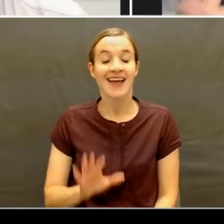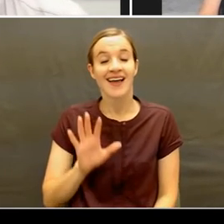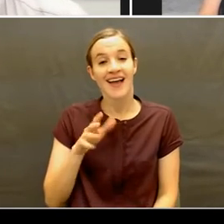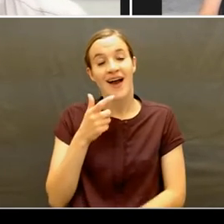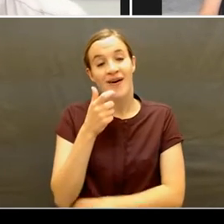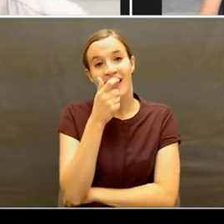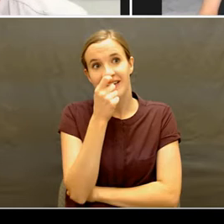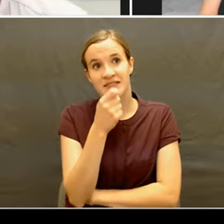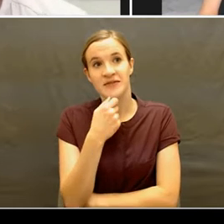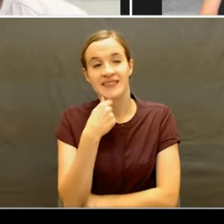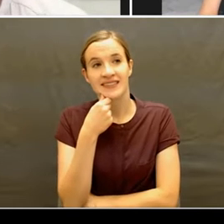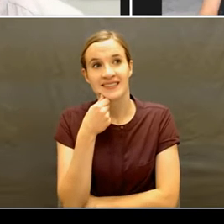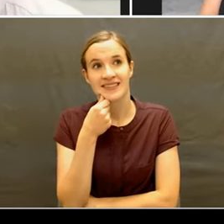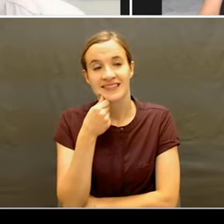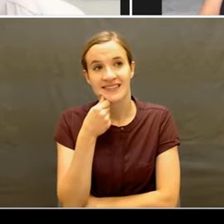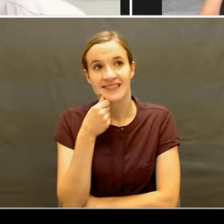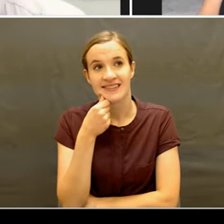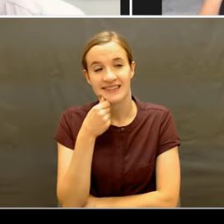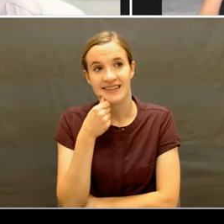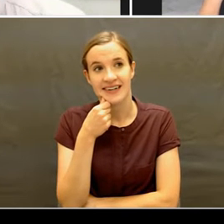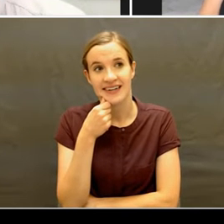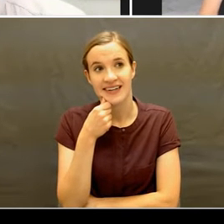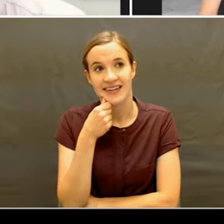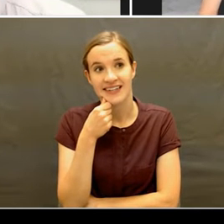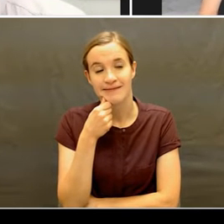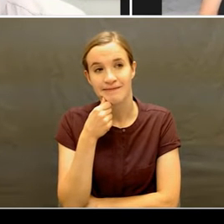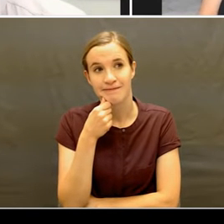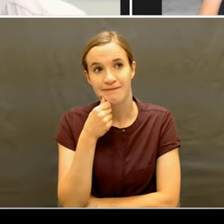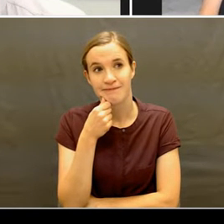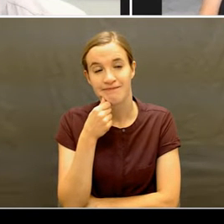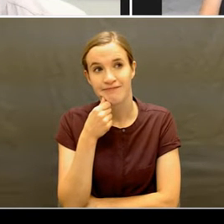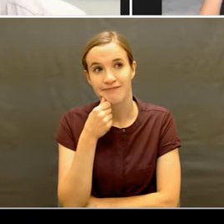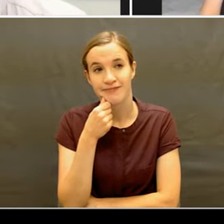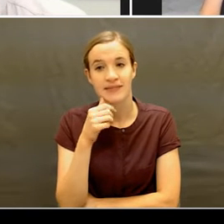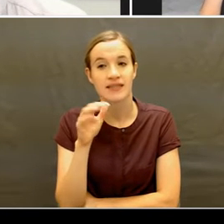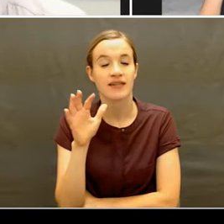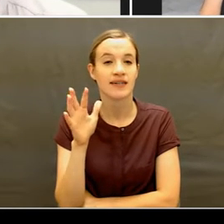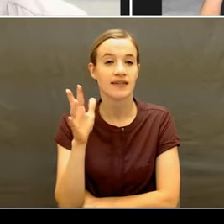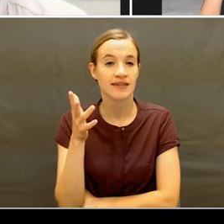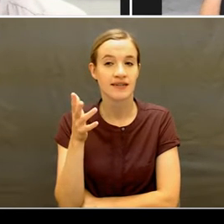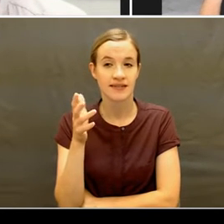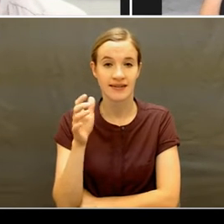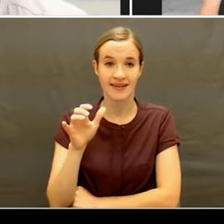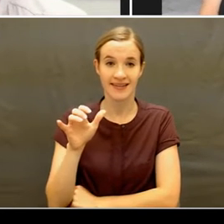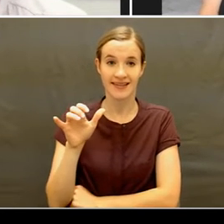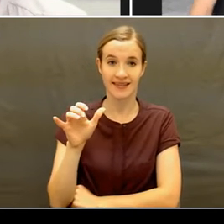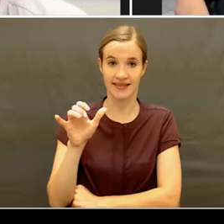whole scene was that, you know, people came out of the woodwork It was just like, you know, we